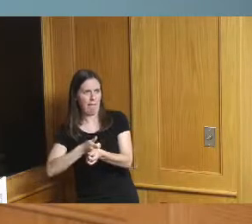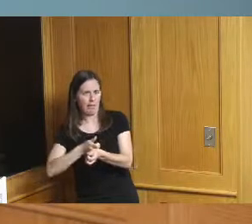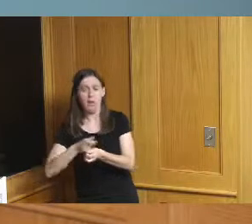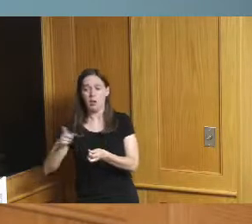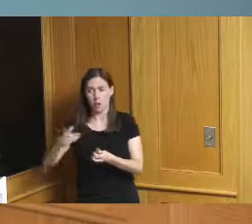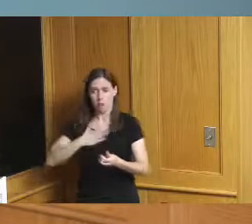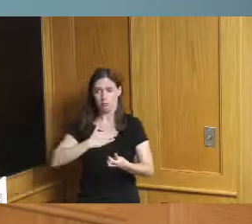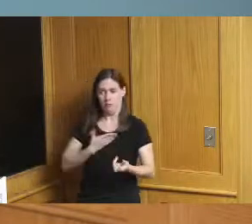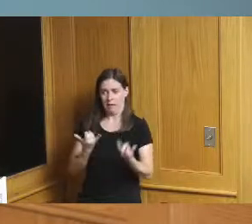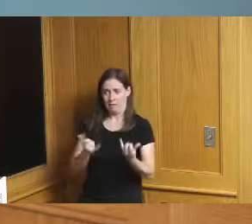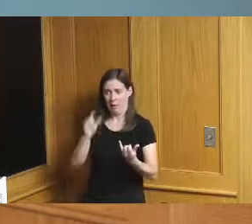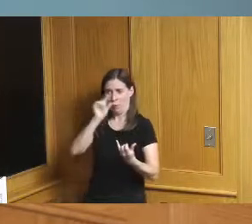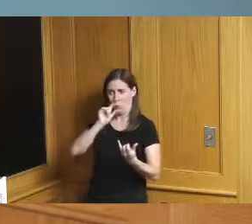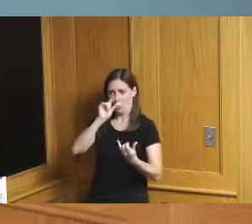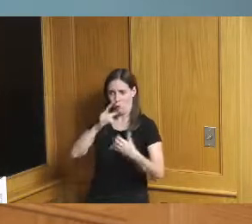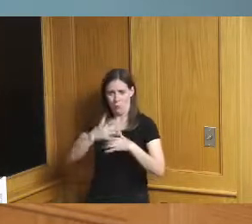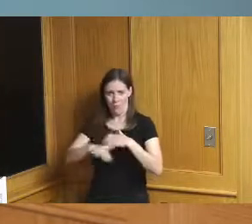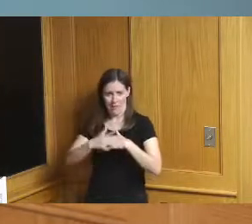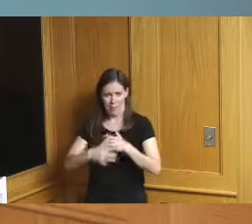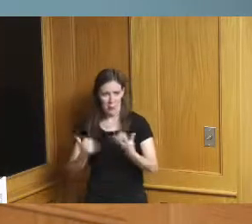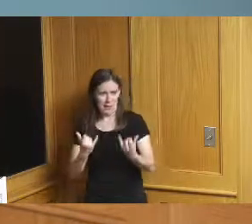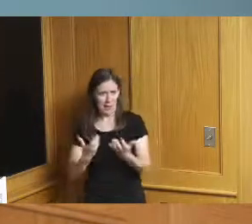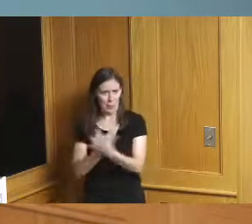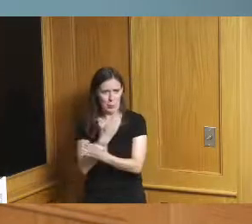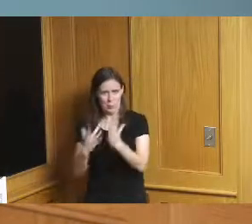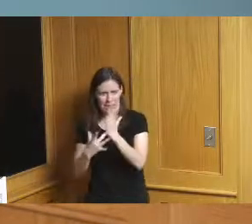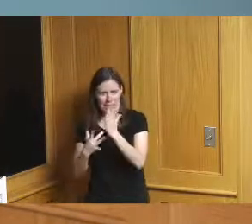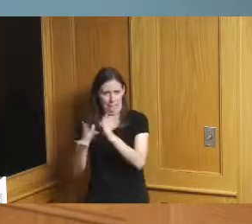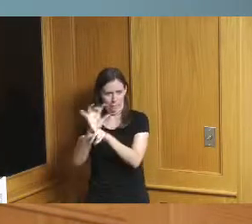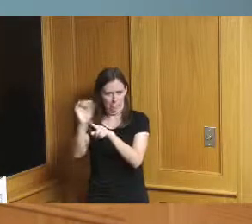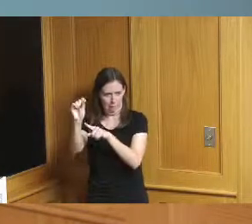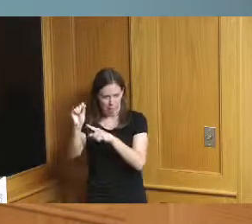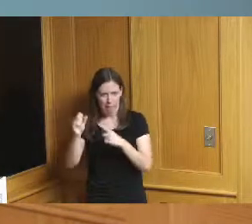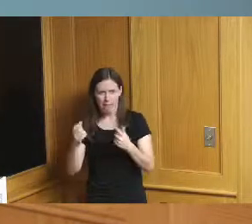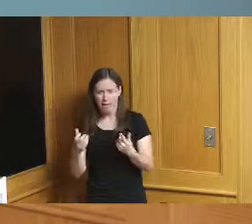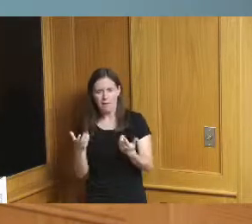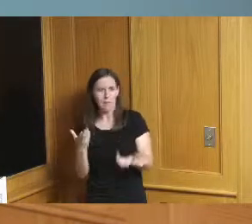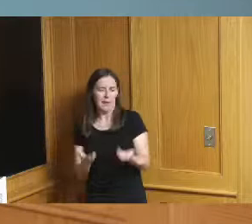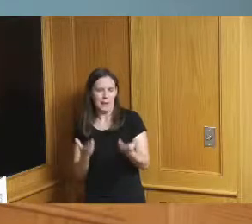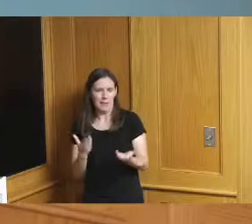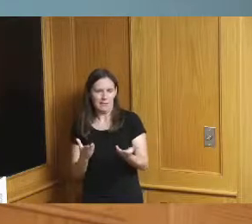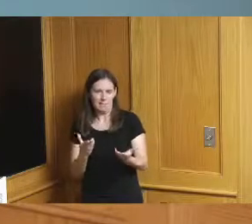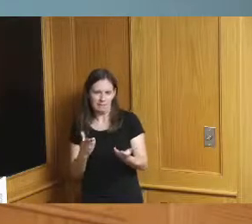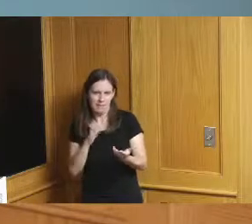we've got new technology and maybe not the answer today but i would like to get more information